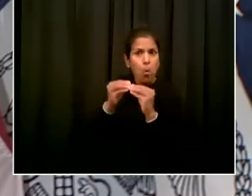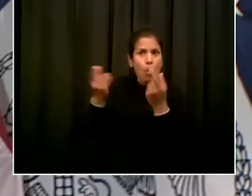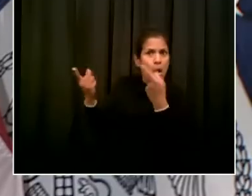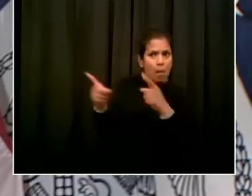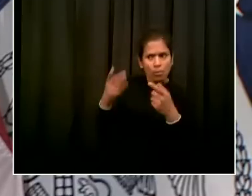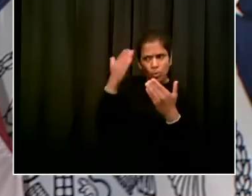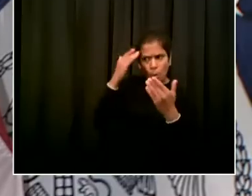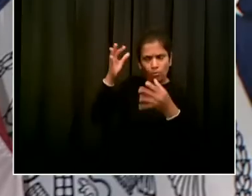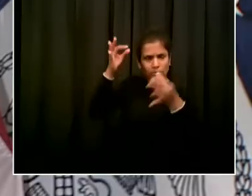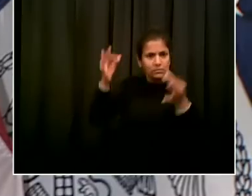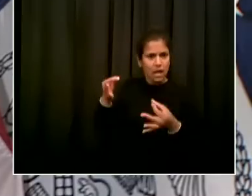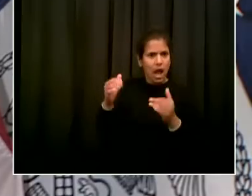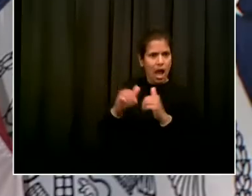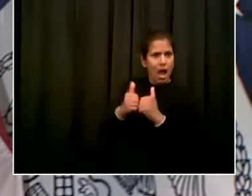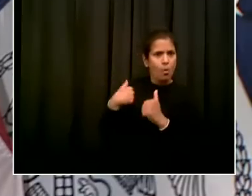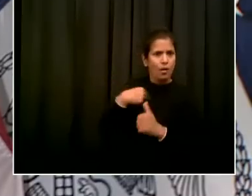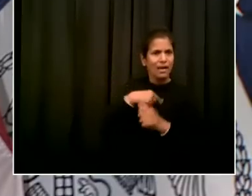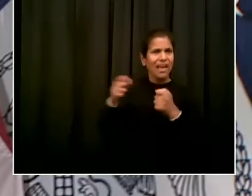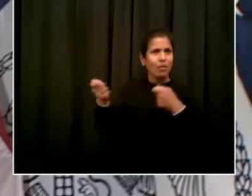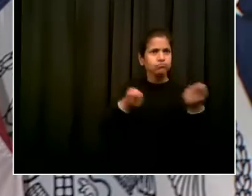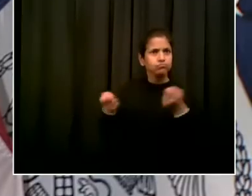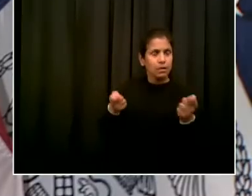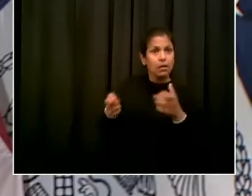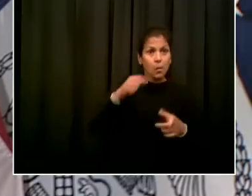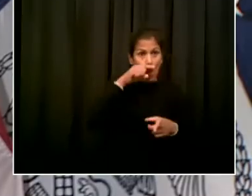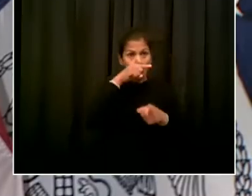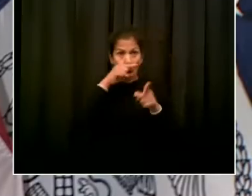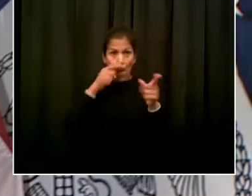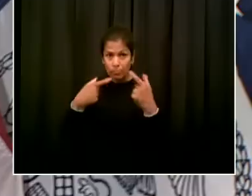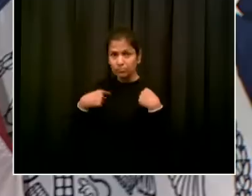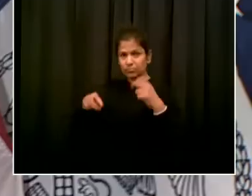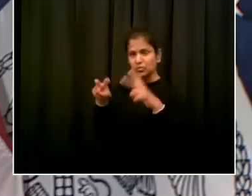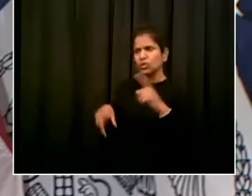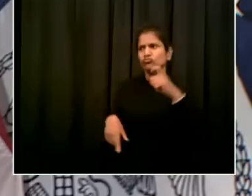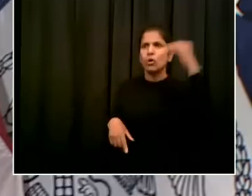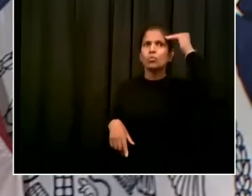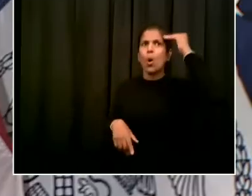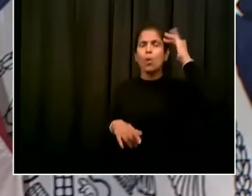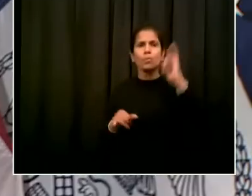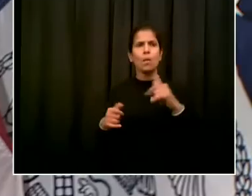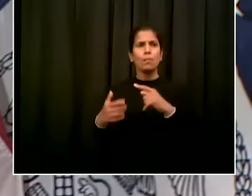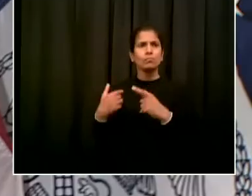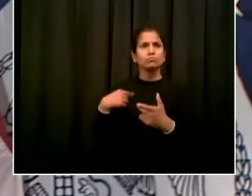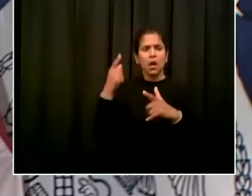WEEK MINIMUM CLOSURE THAT YOU INDDAICTED IS ACHIEVABLE? I THINK BY THE END OF THE WEEK, WE WILL HAVE A VERY GOOD IDEA WHAT IS